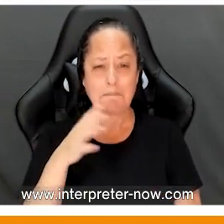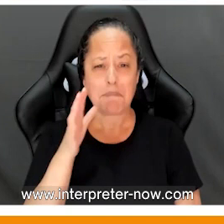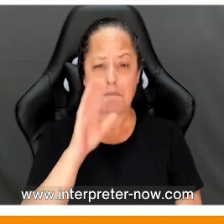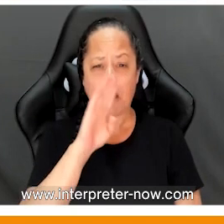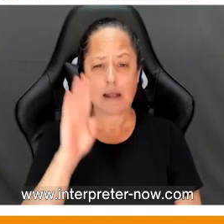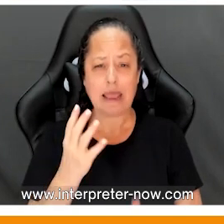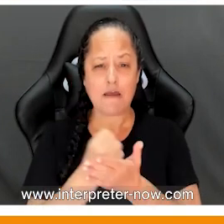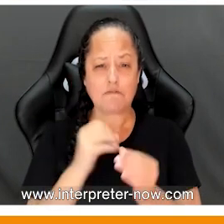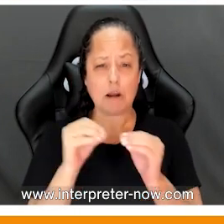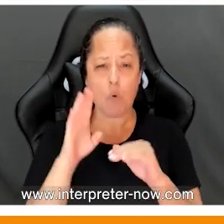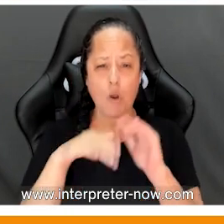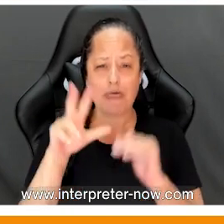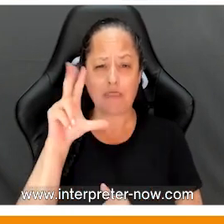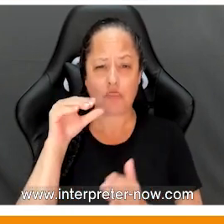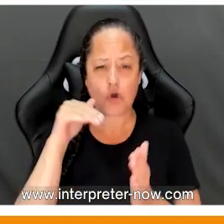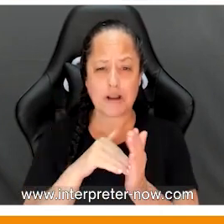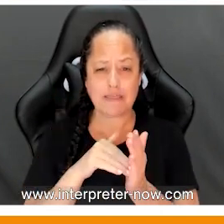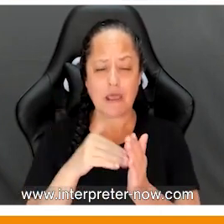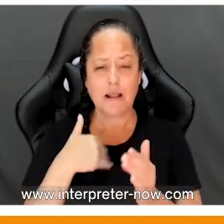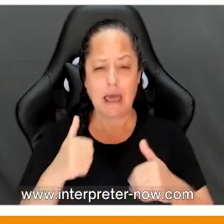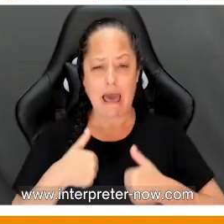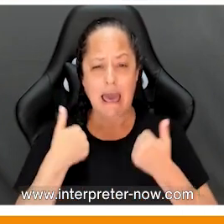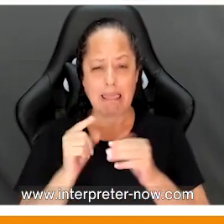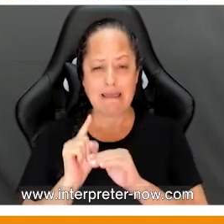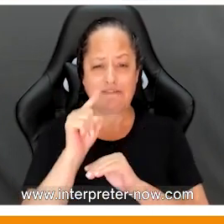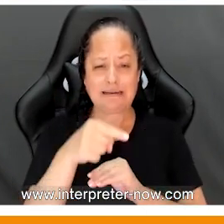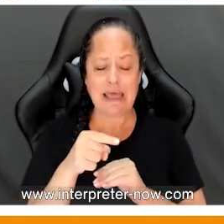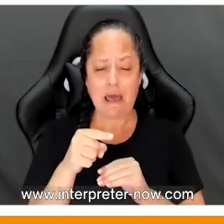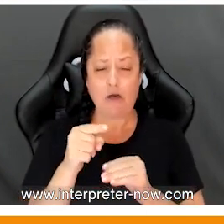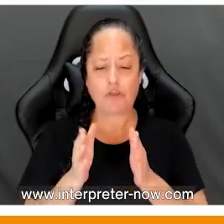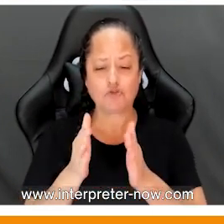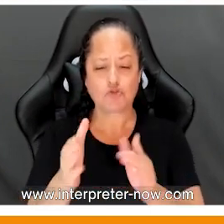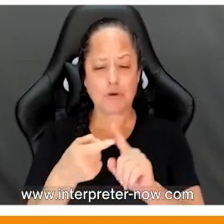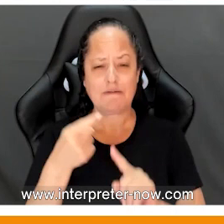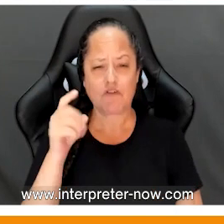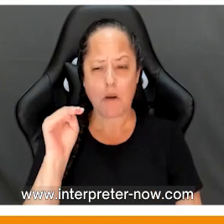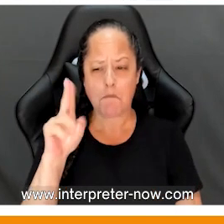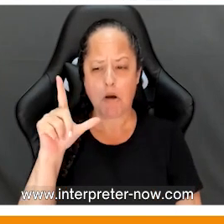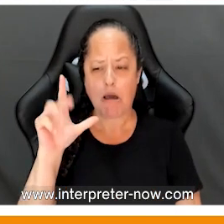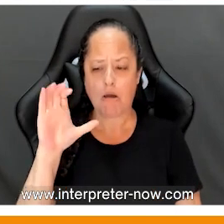My mom never made more than $30,000, but I lived down the street from Macaulay Culkin.